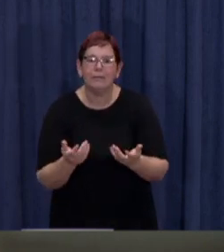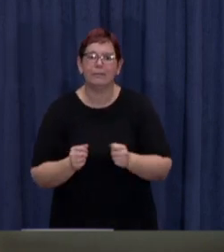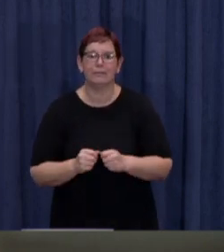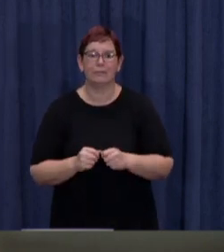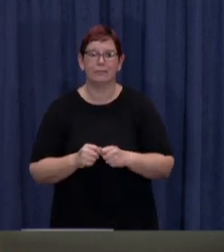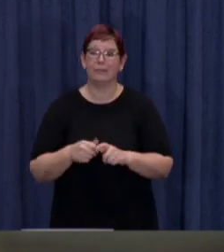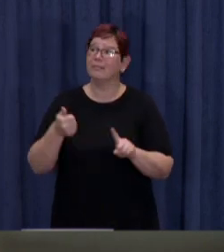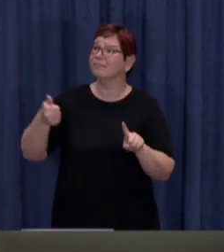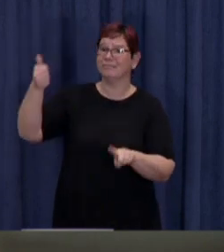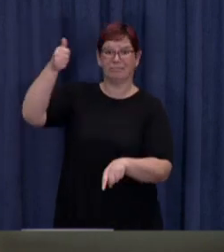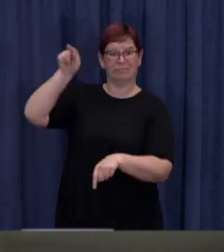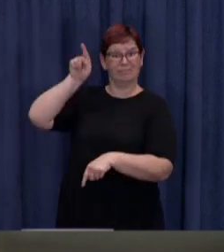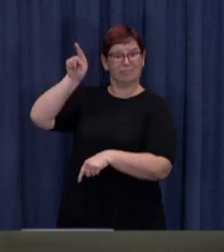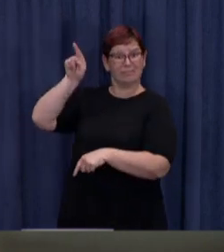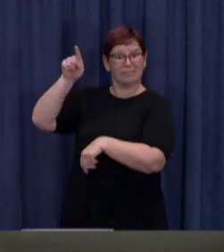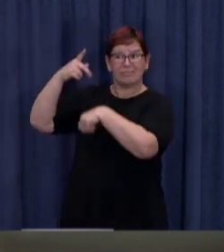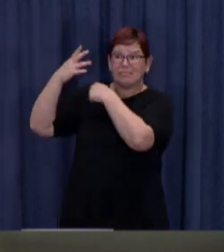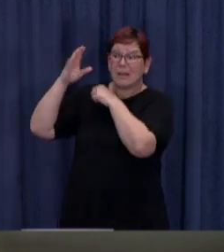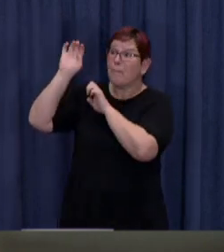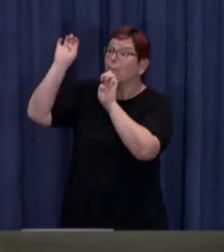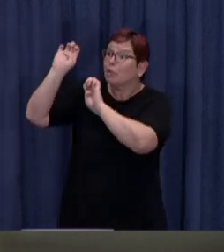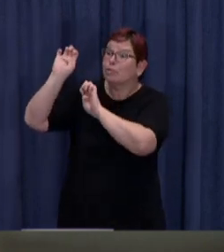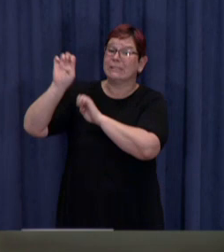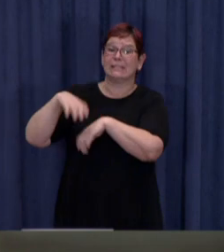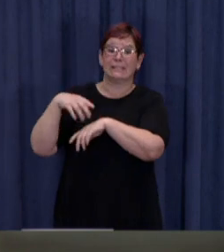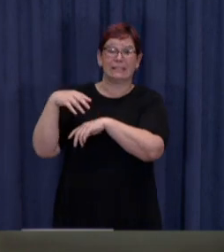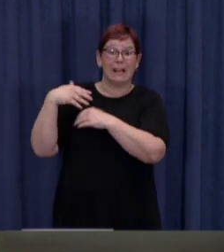from the Emergency Operations people and like many things I think the prudent